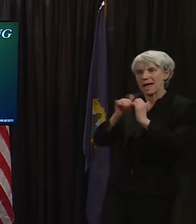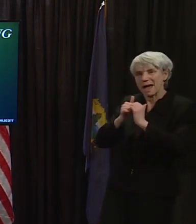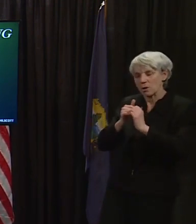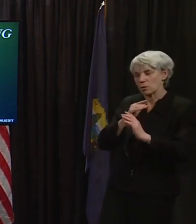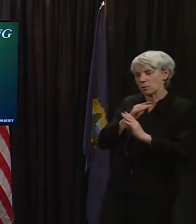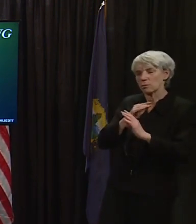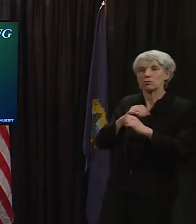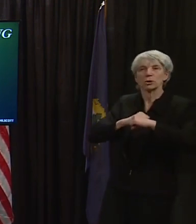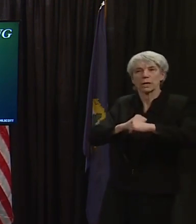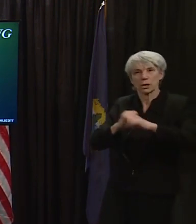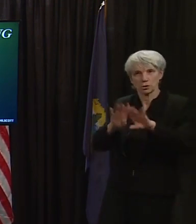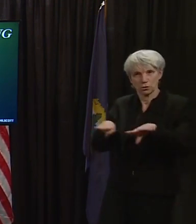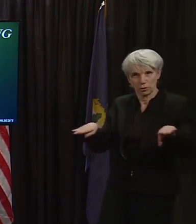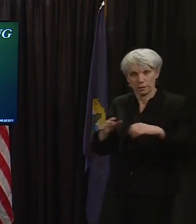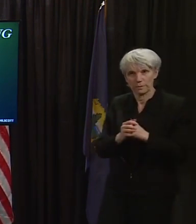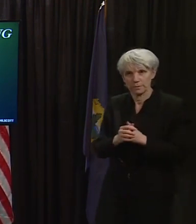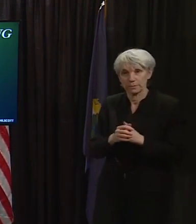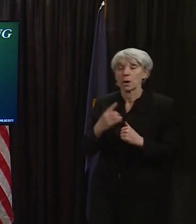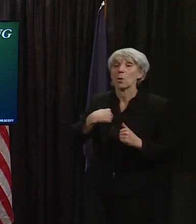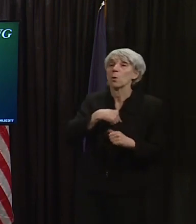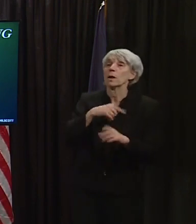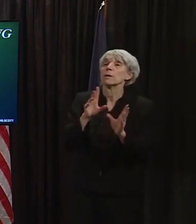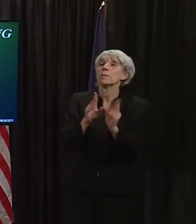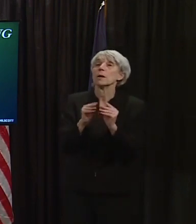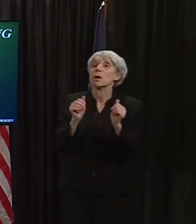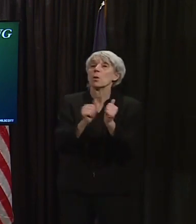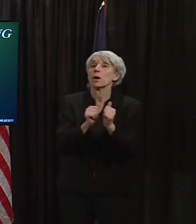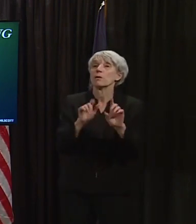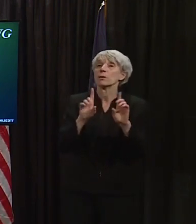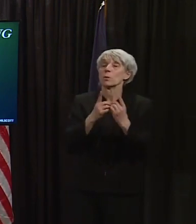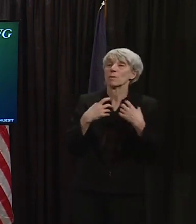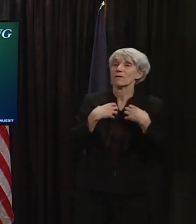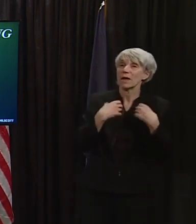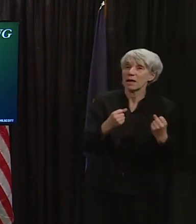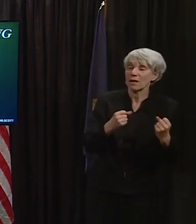members of the health department and the Agency of education. We appreciate